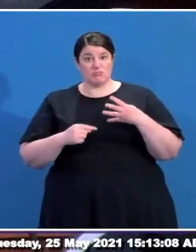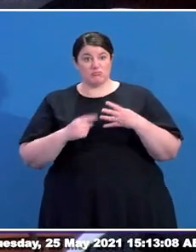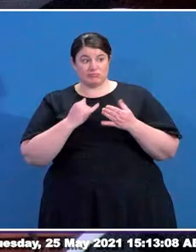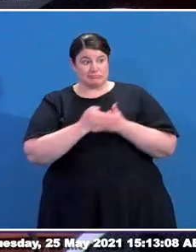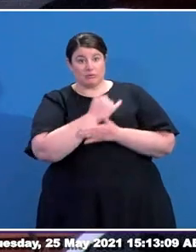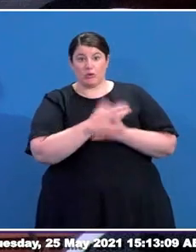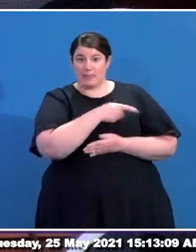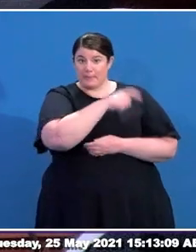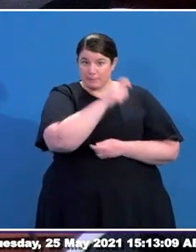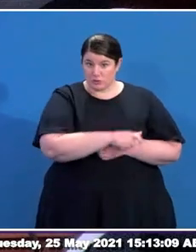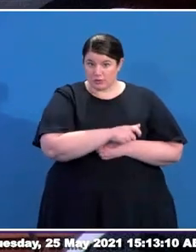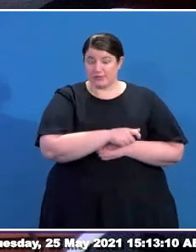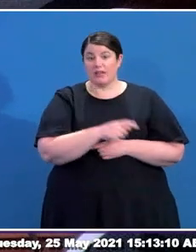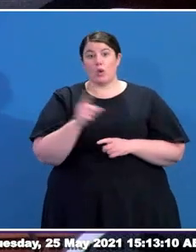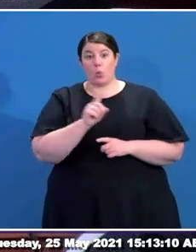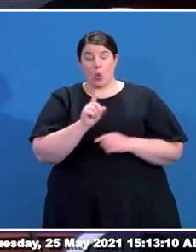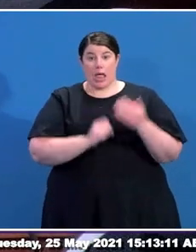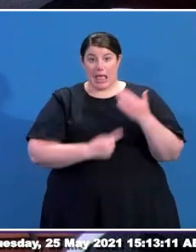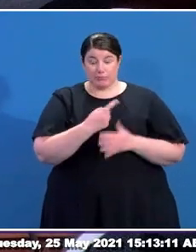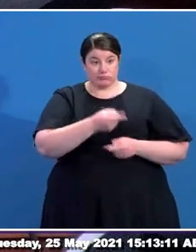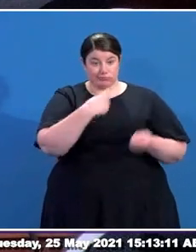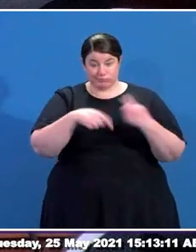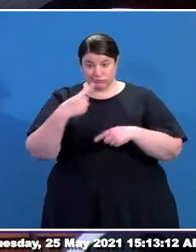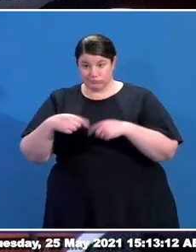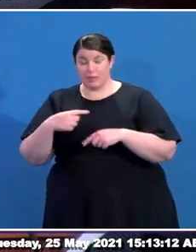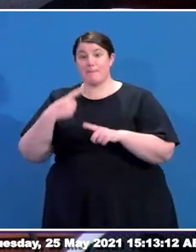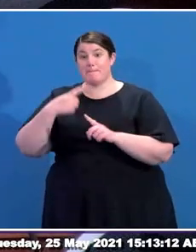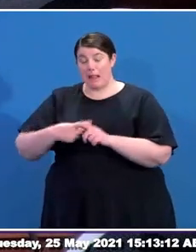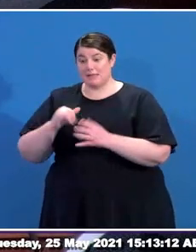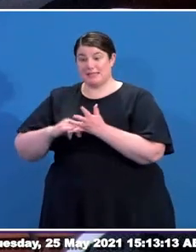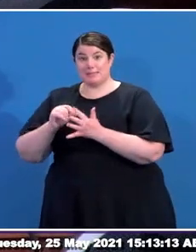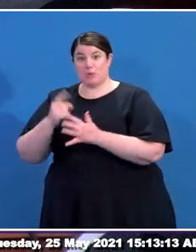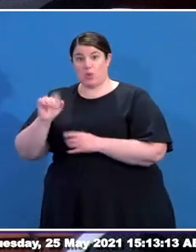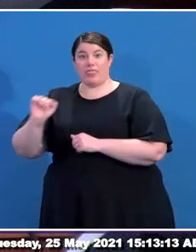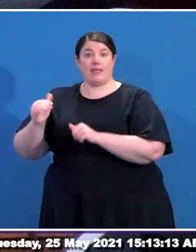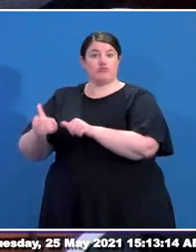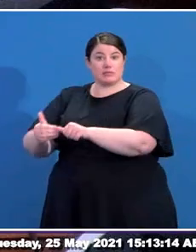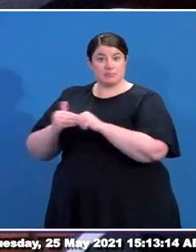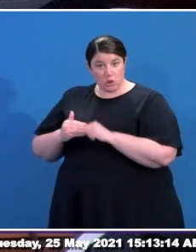understand them and SP1's response, and your assessment of whether or not